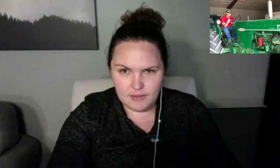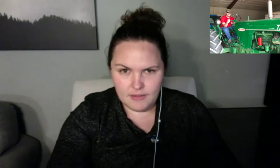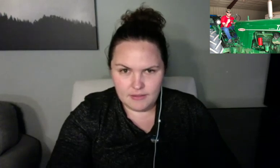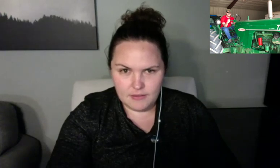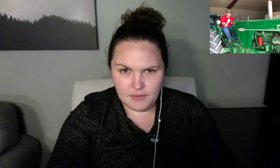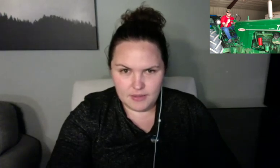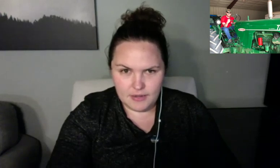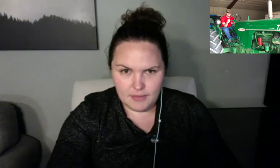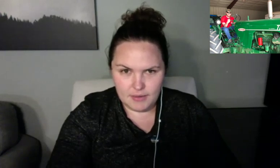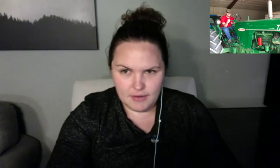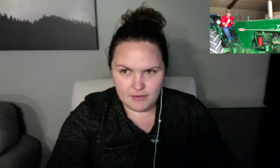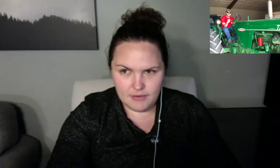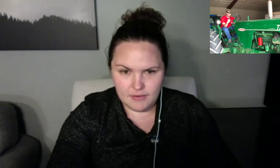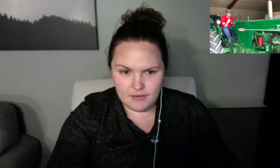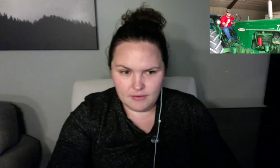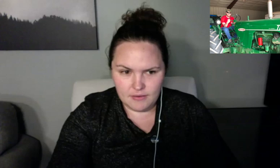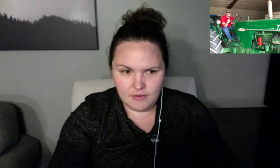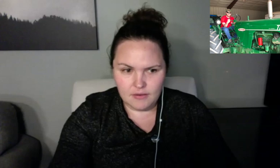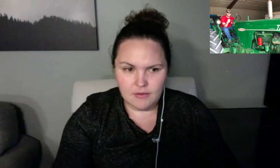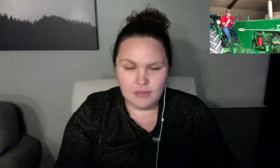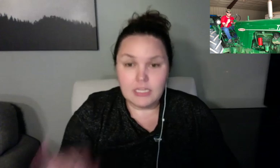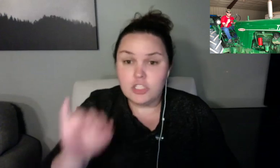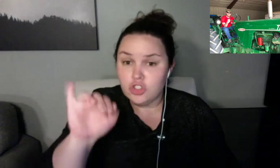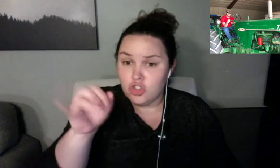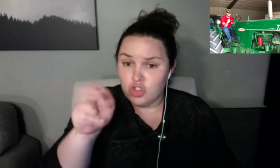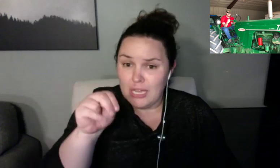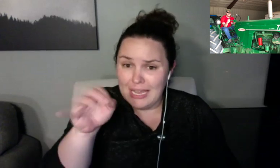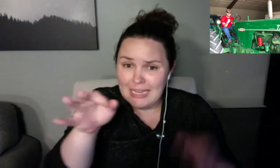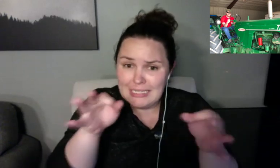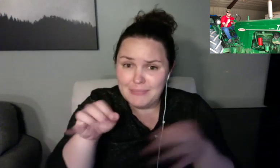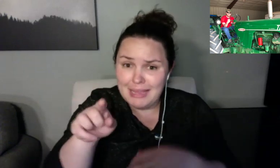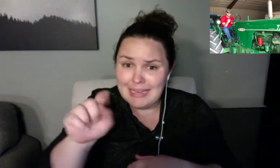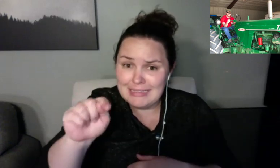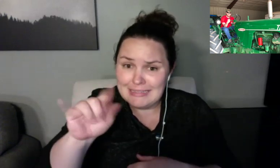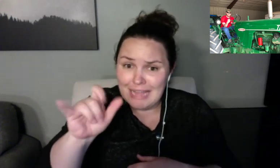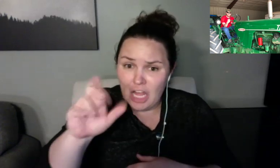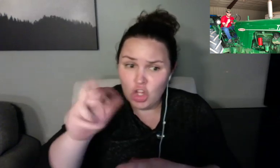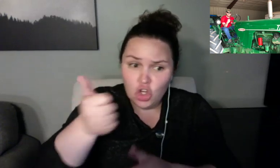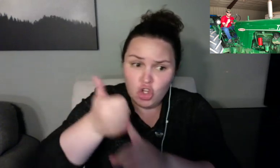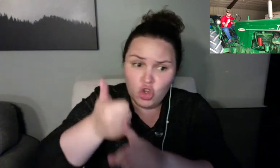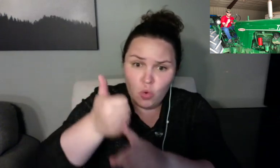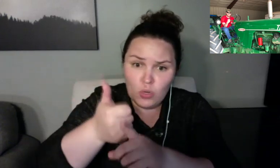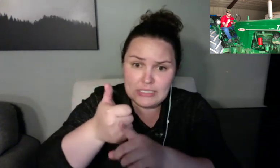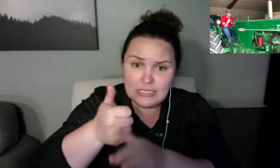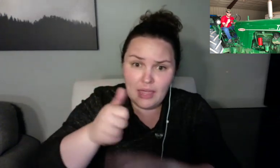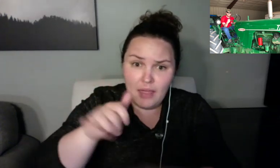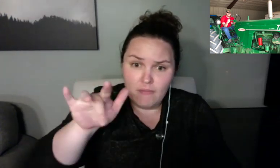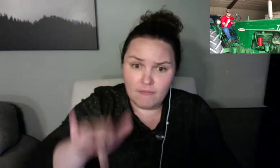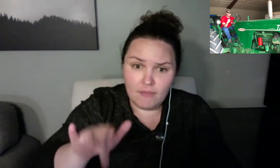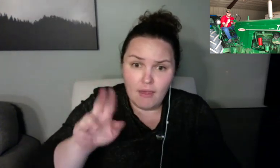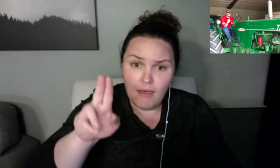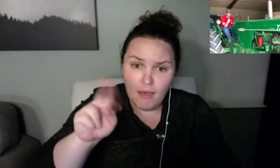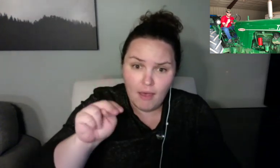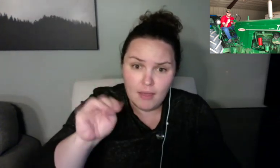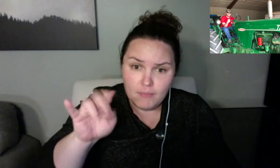Jen: Tyler, you should be able to unmuteyourself and turn on your video.